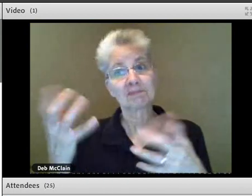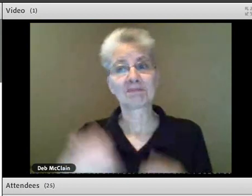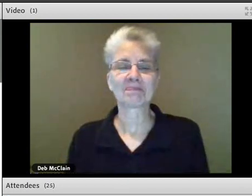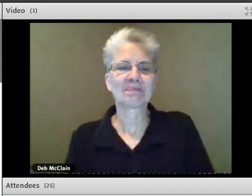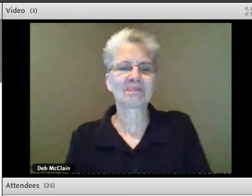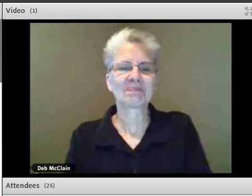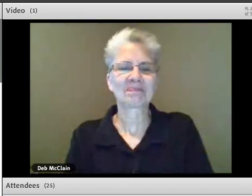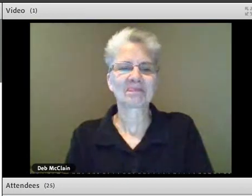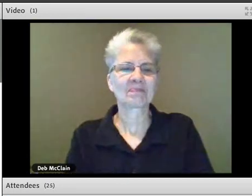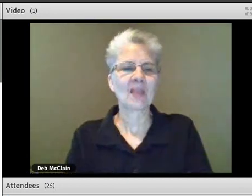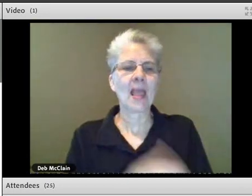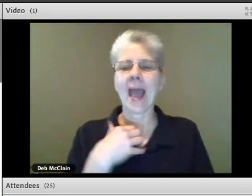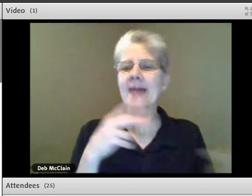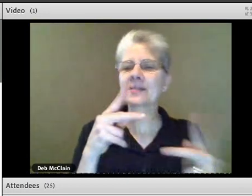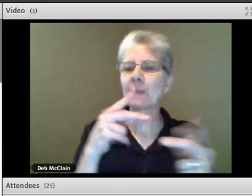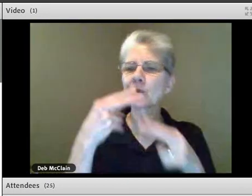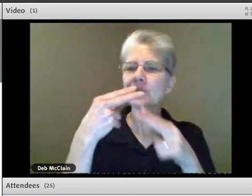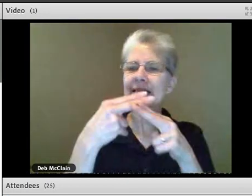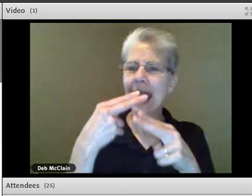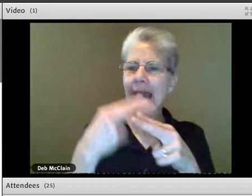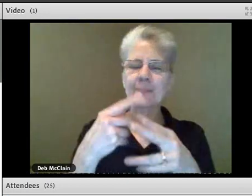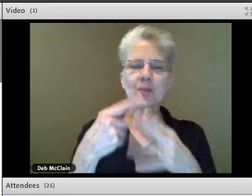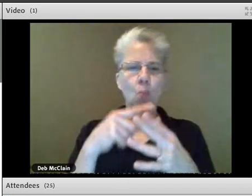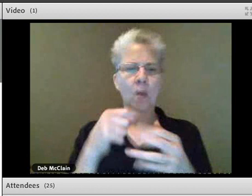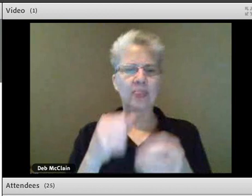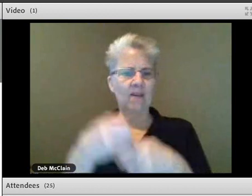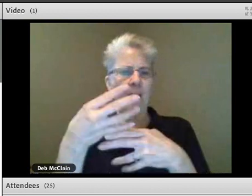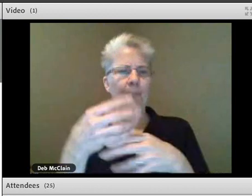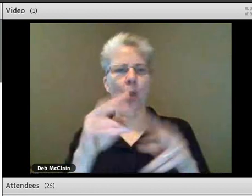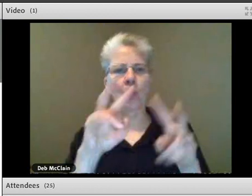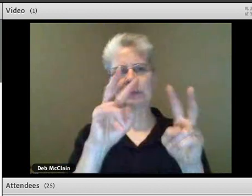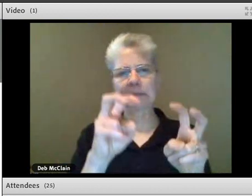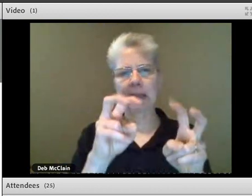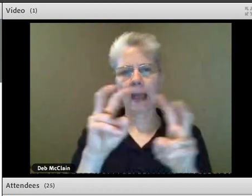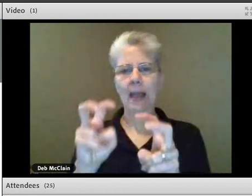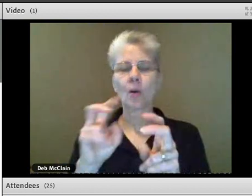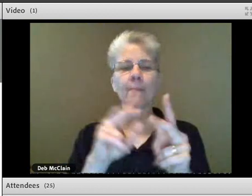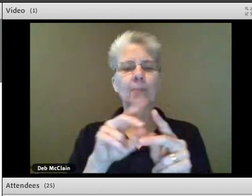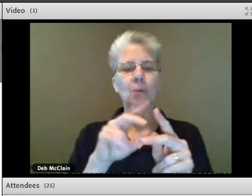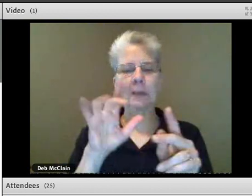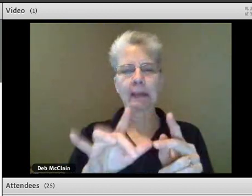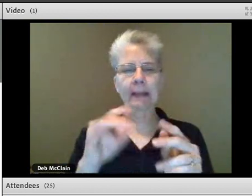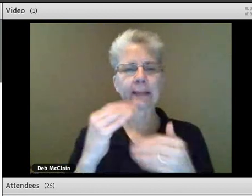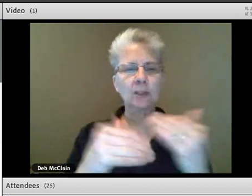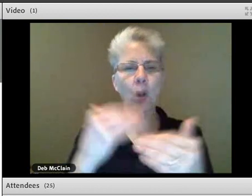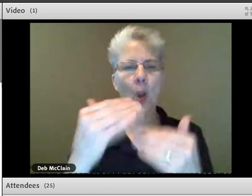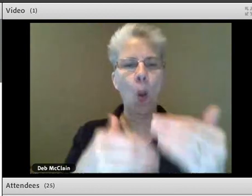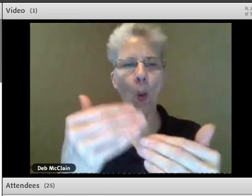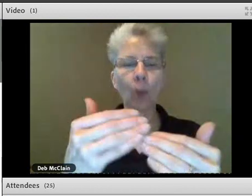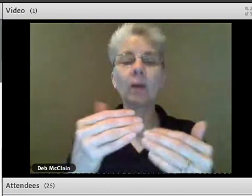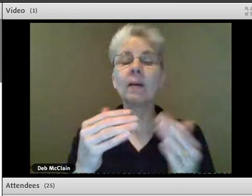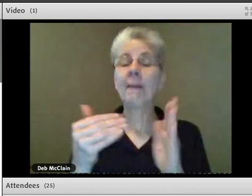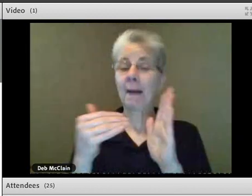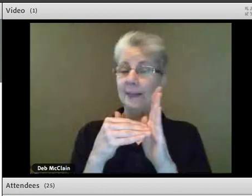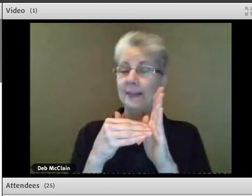It has people's names and what they've uploaded and the title, and people can click and go, and again, you can restrict it